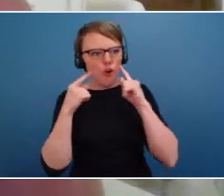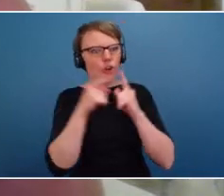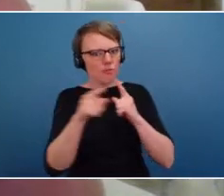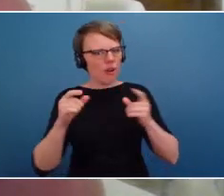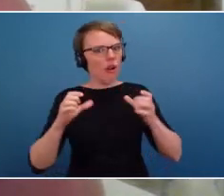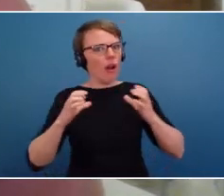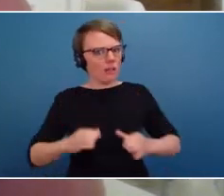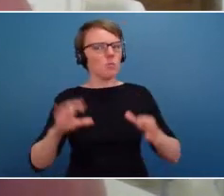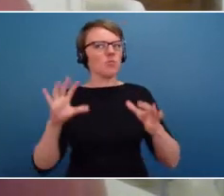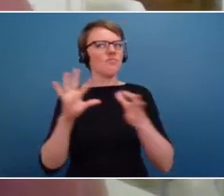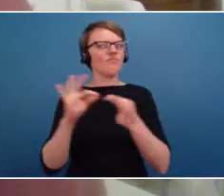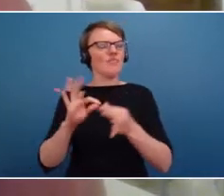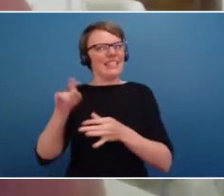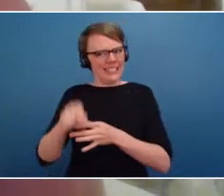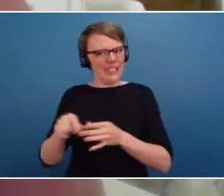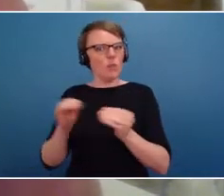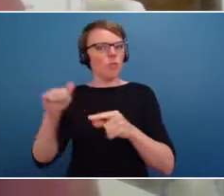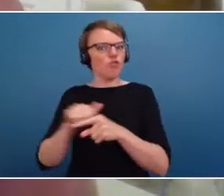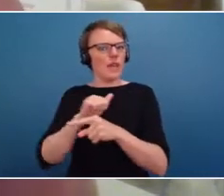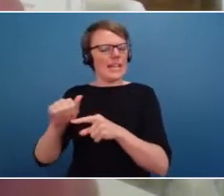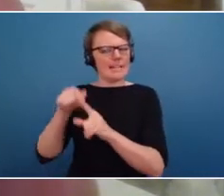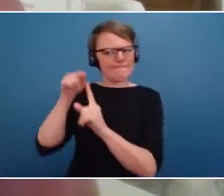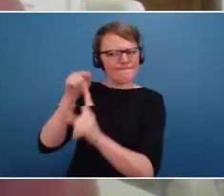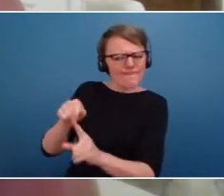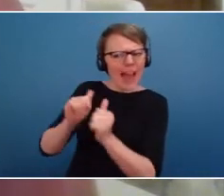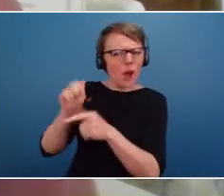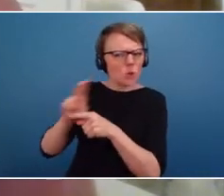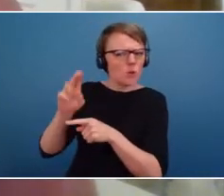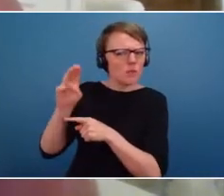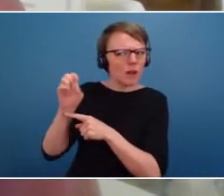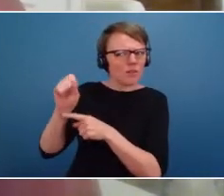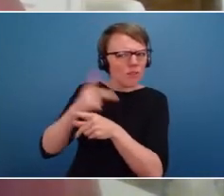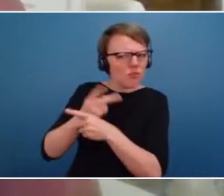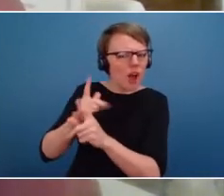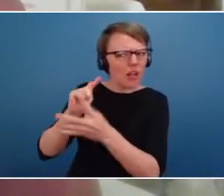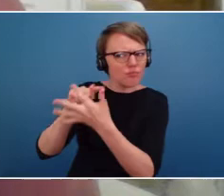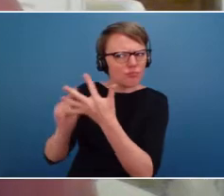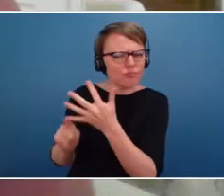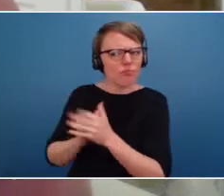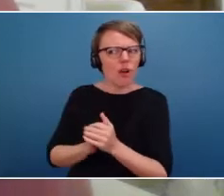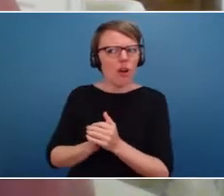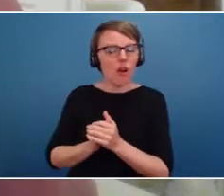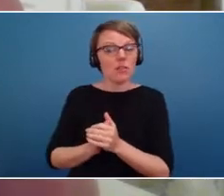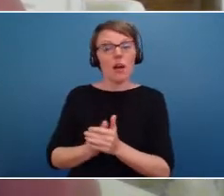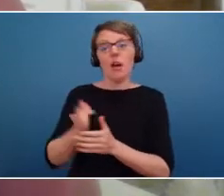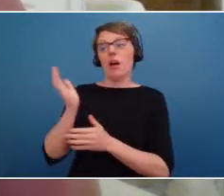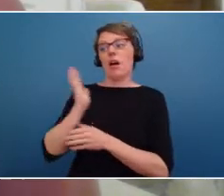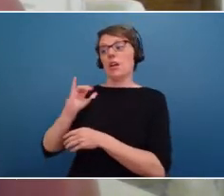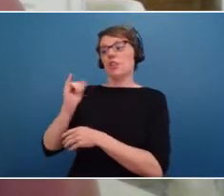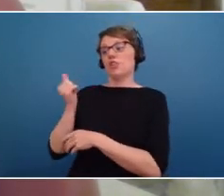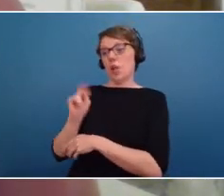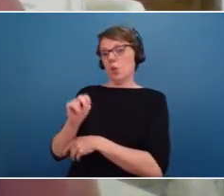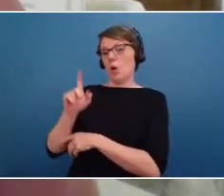to understand how to use Microsoft products. So, back in January of 2019, we launched